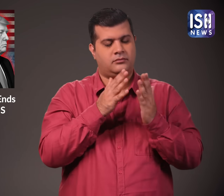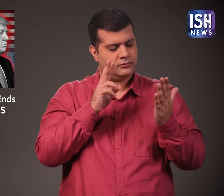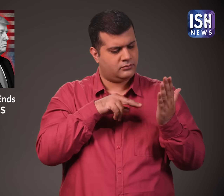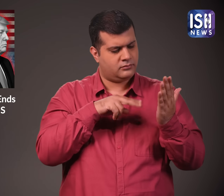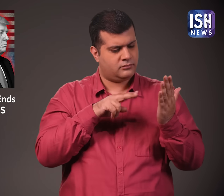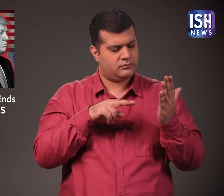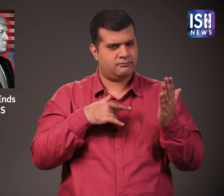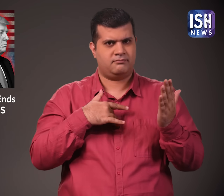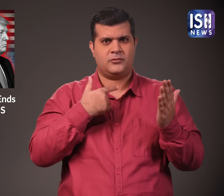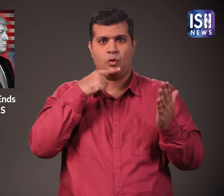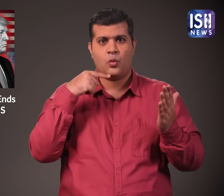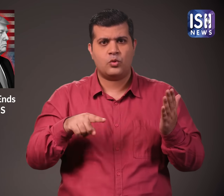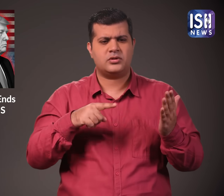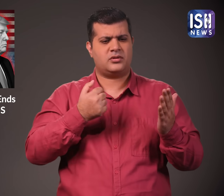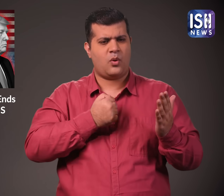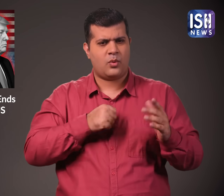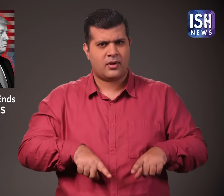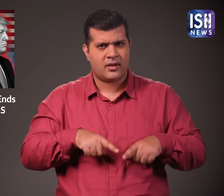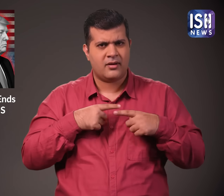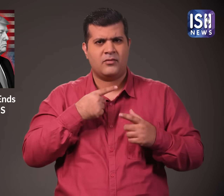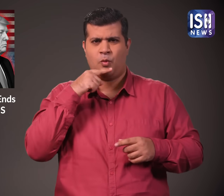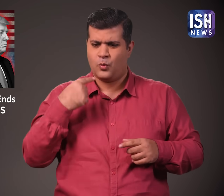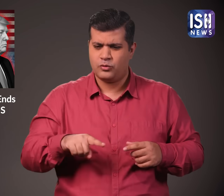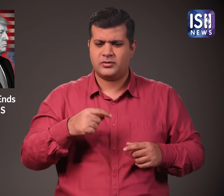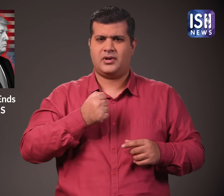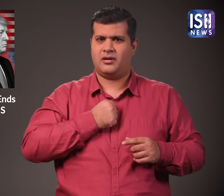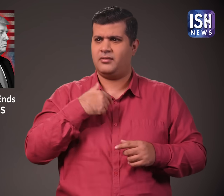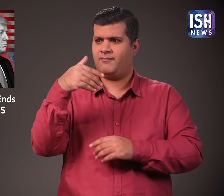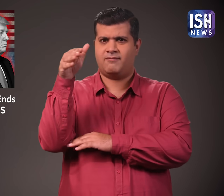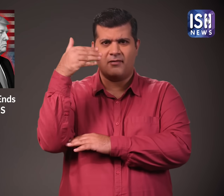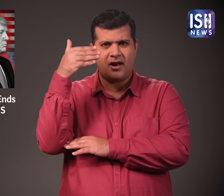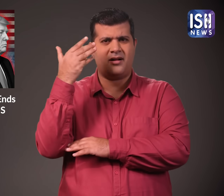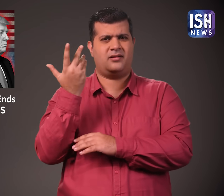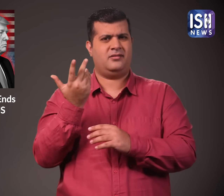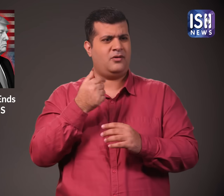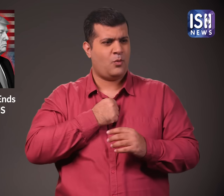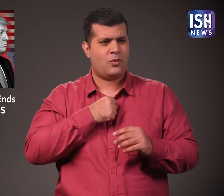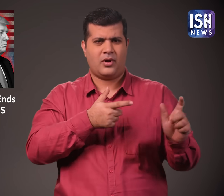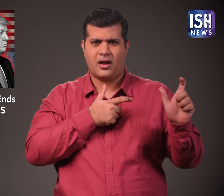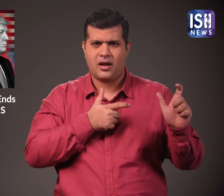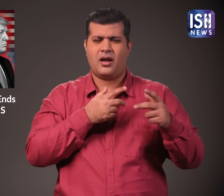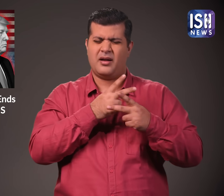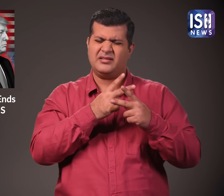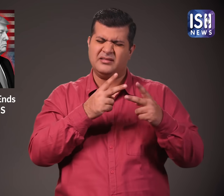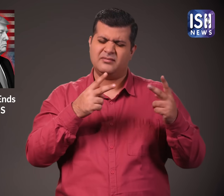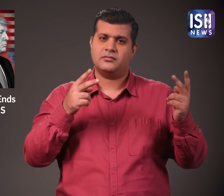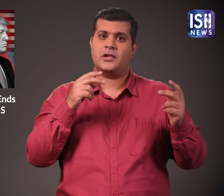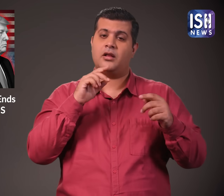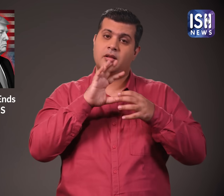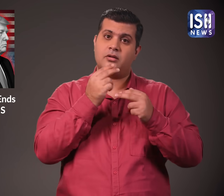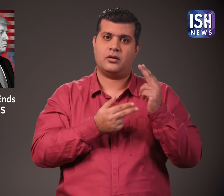to help them understand Russia’s geopolitical position.